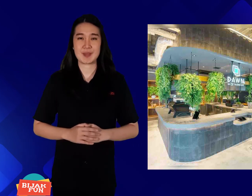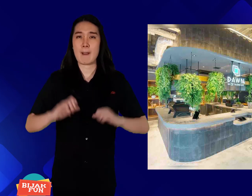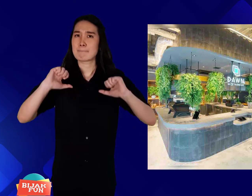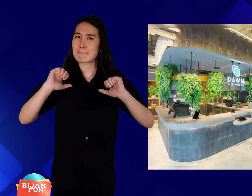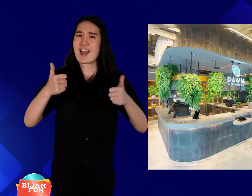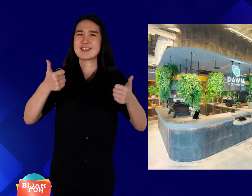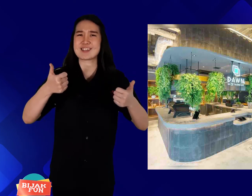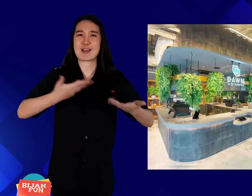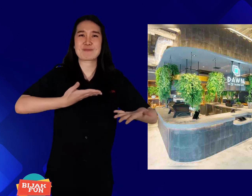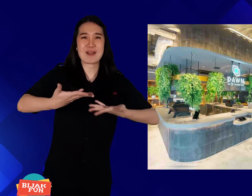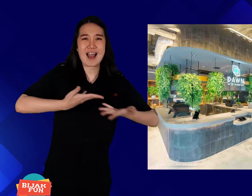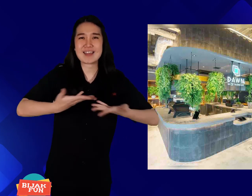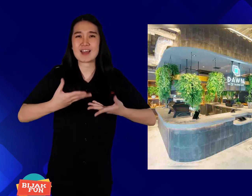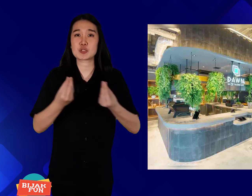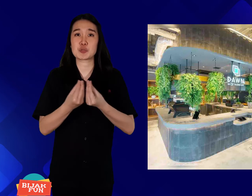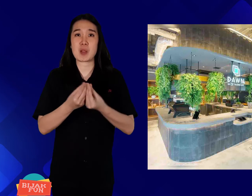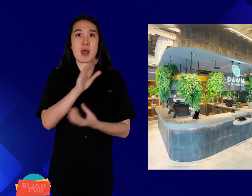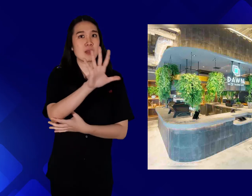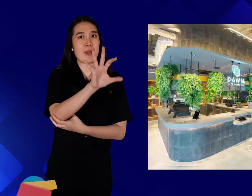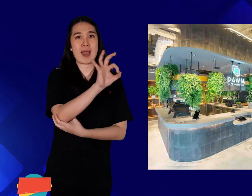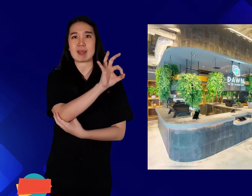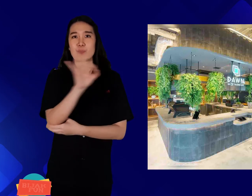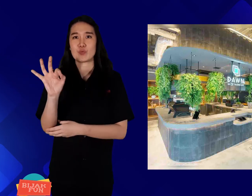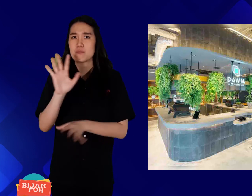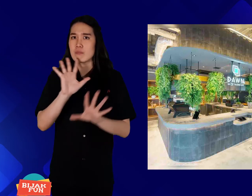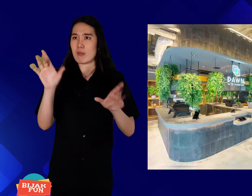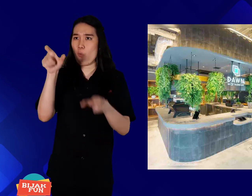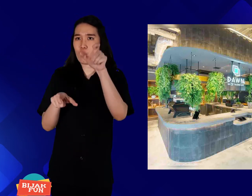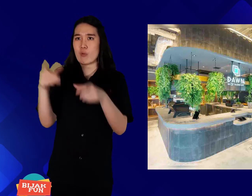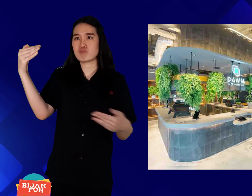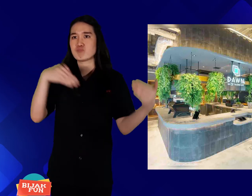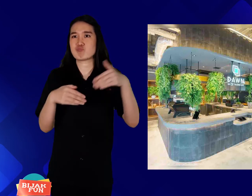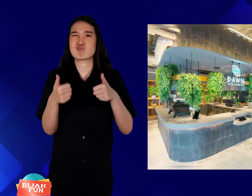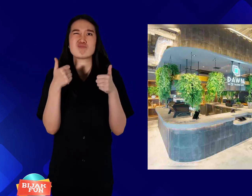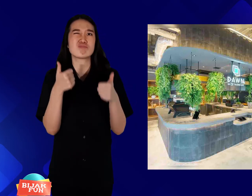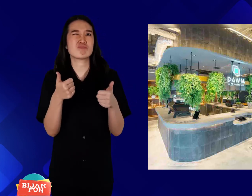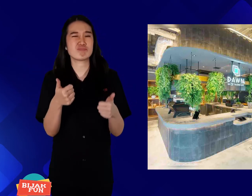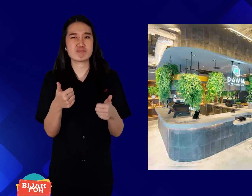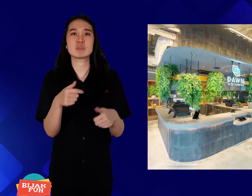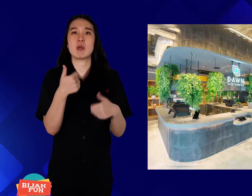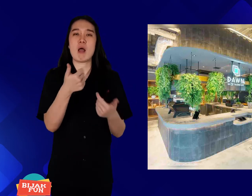After successfully serving 5,000 customers,